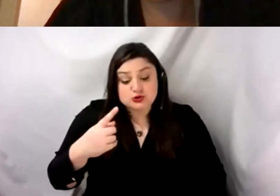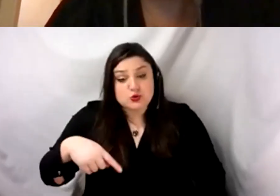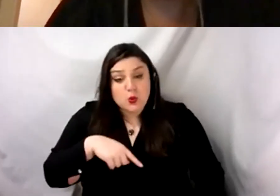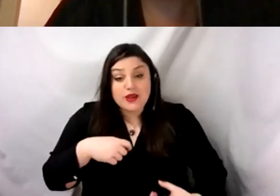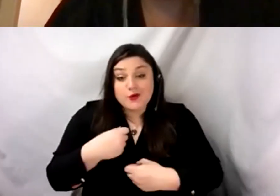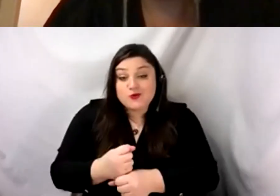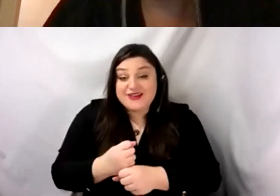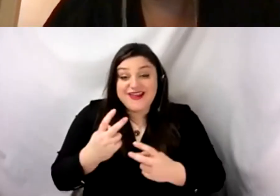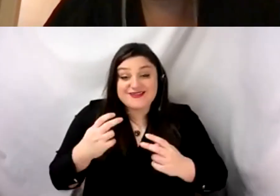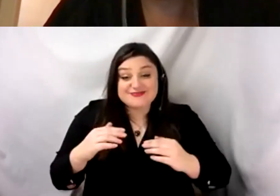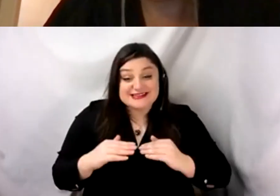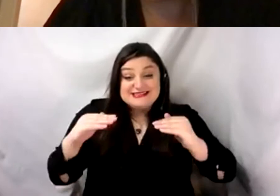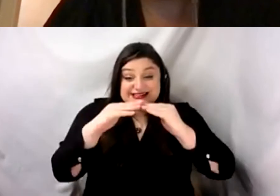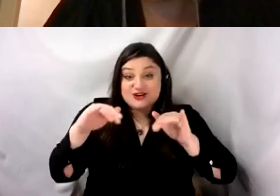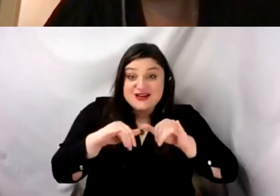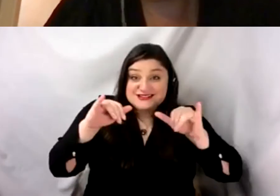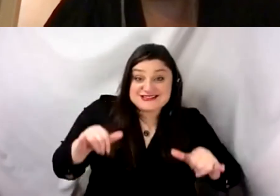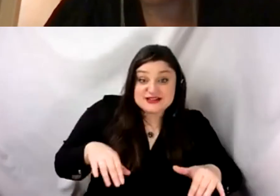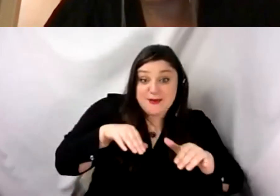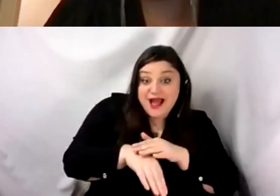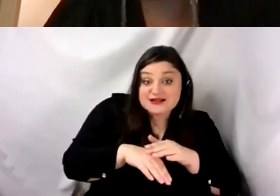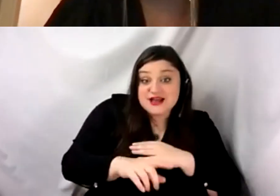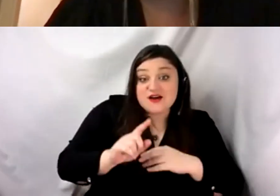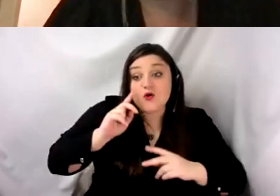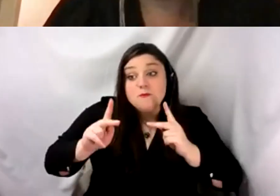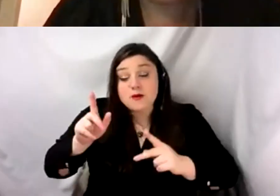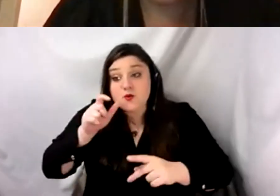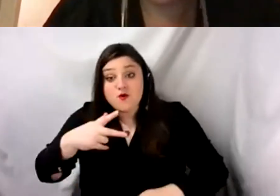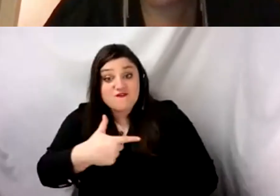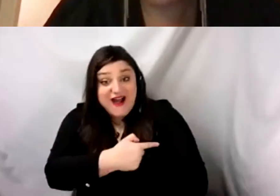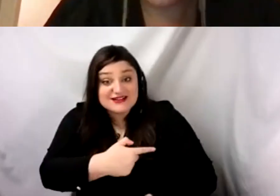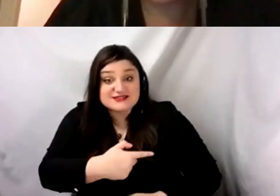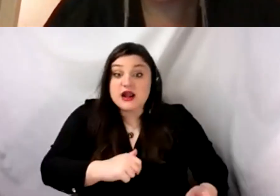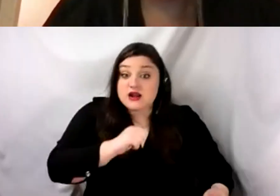for folks who are vaccinated and folks who are not? Does that feel appropriate?